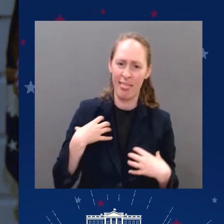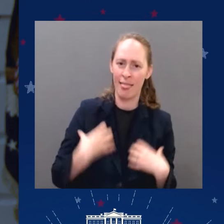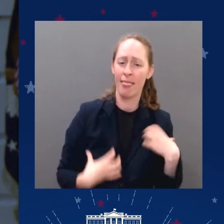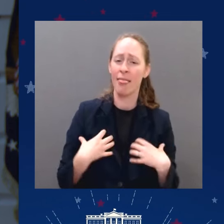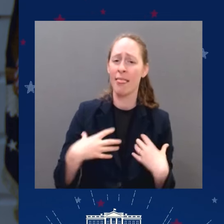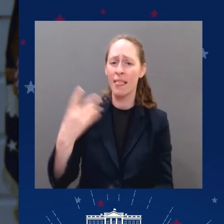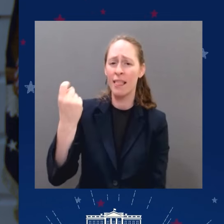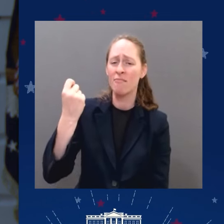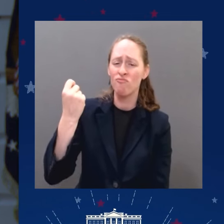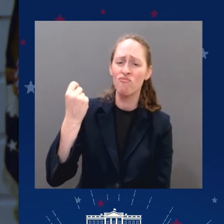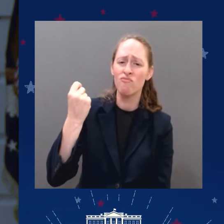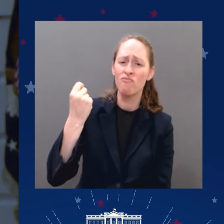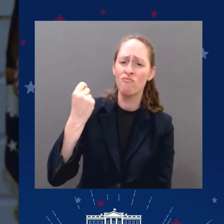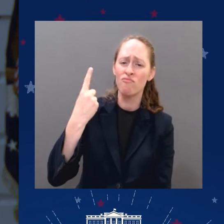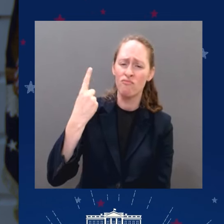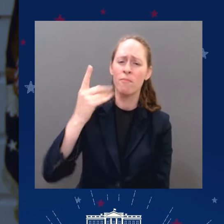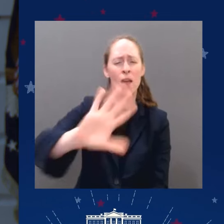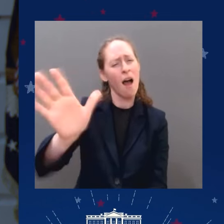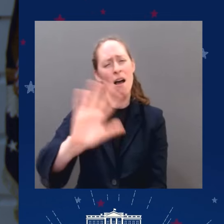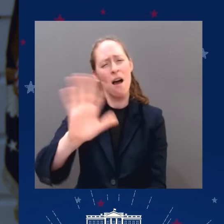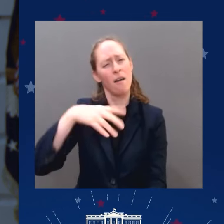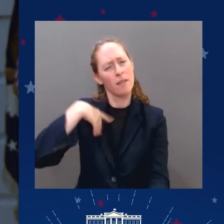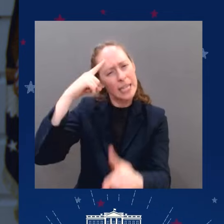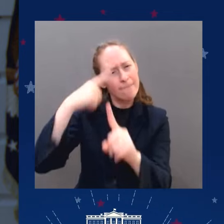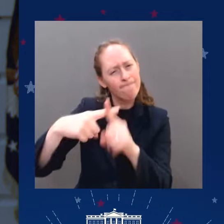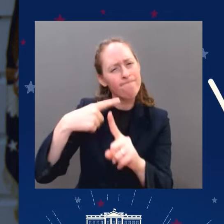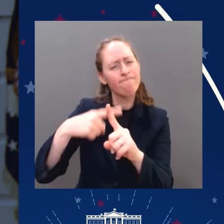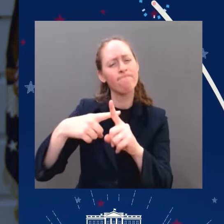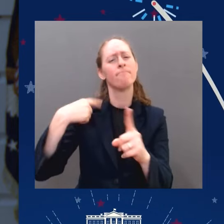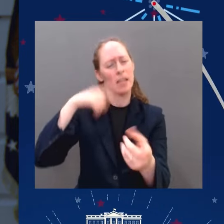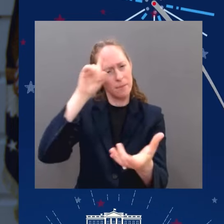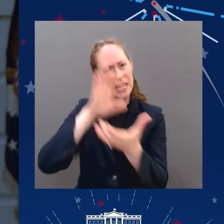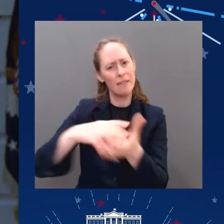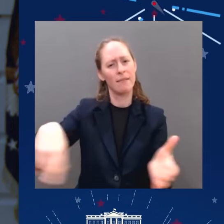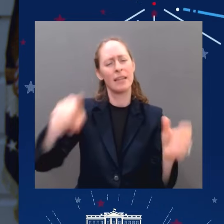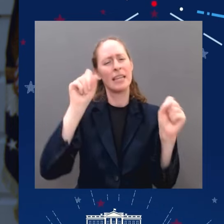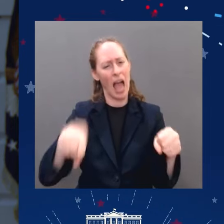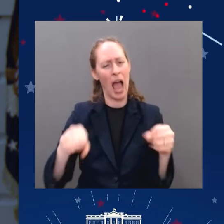Even more, I believe it's a choice we make. And I believe it's within our power